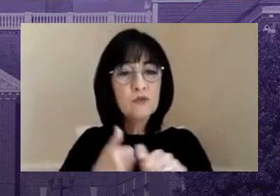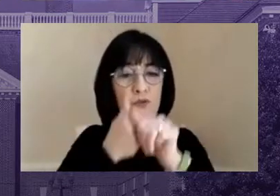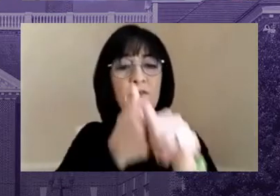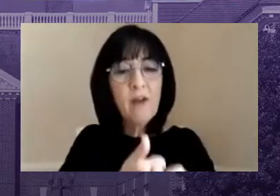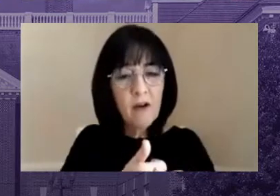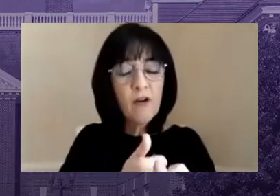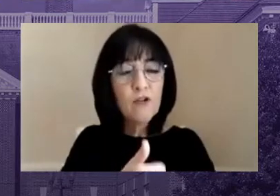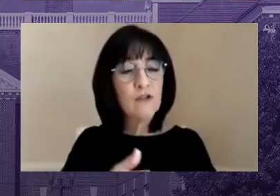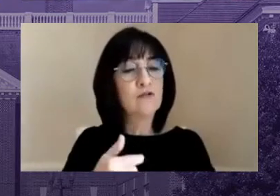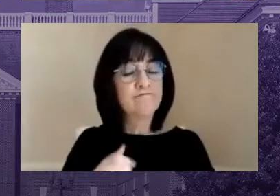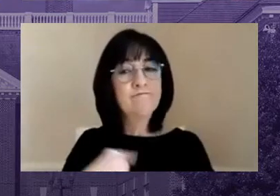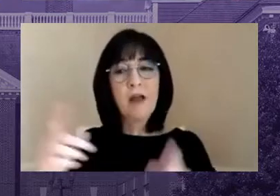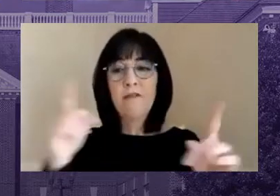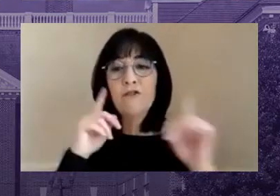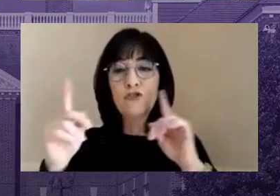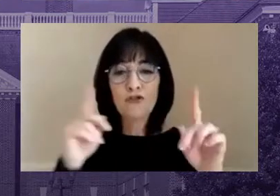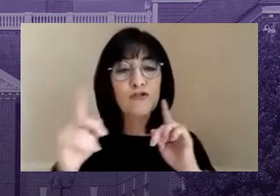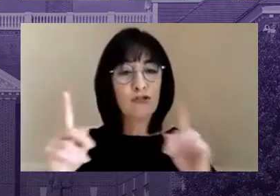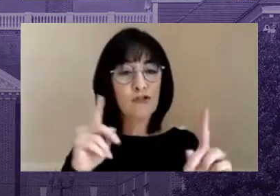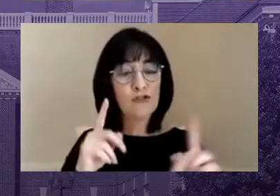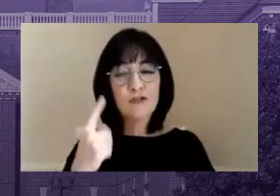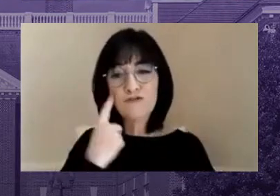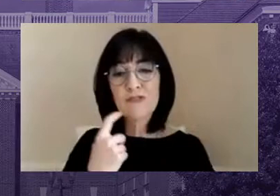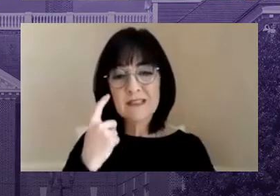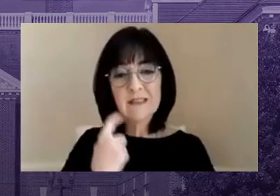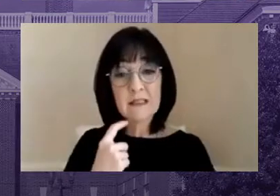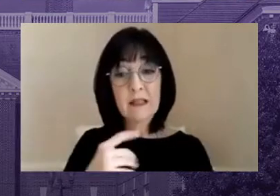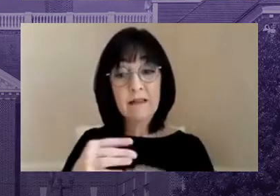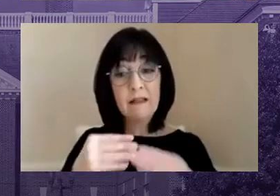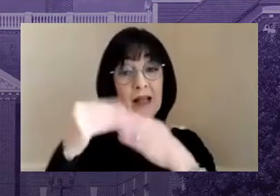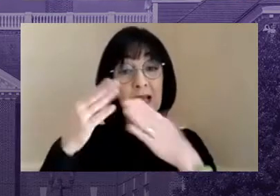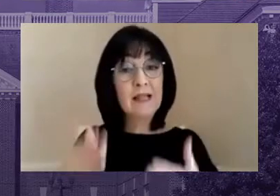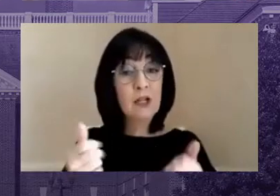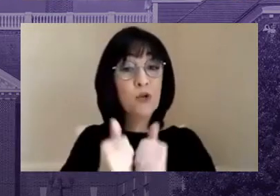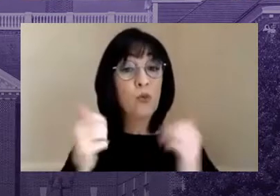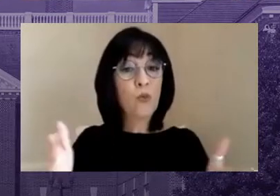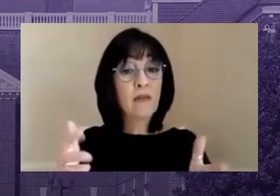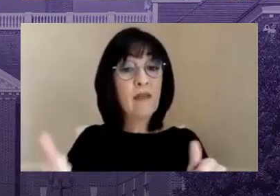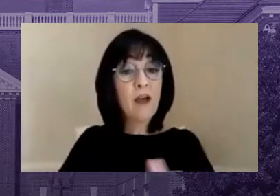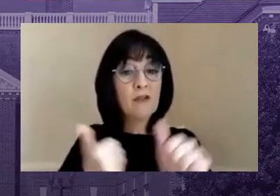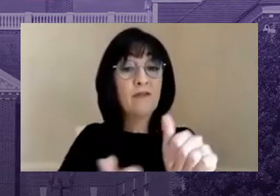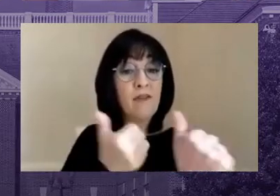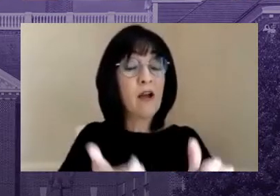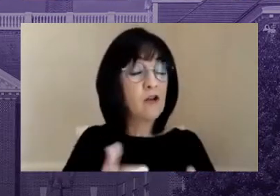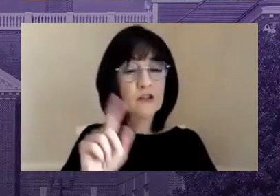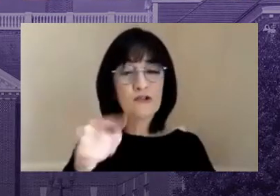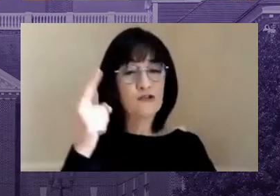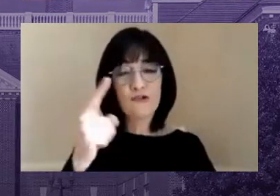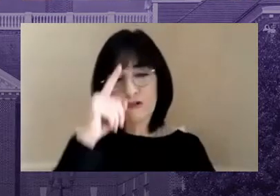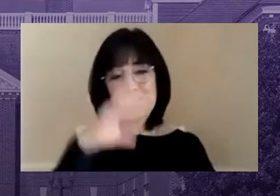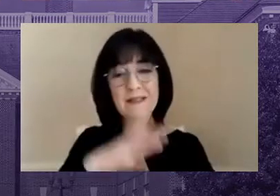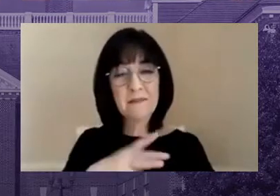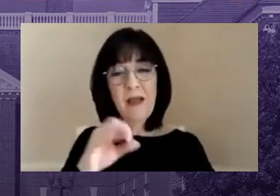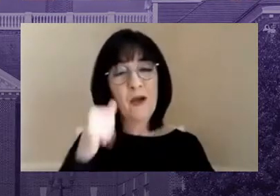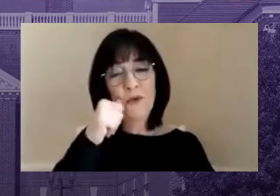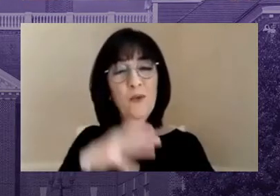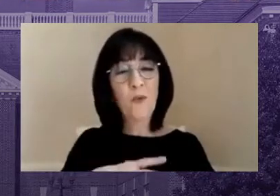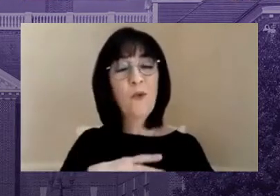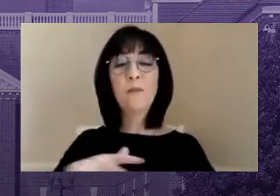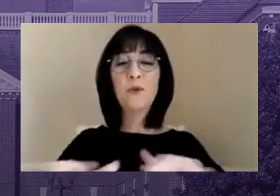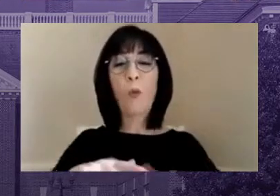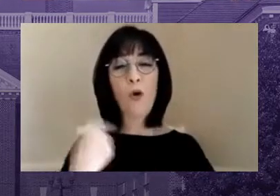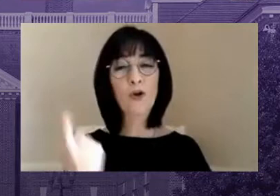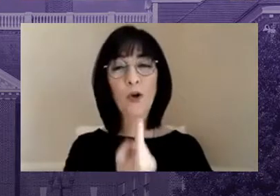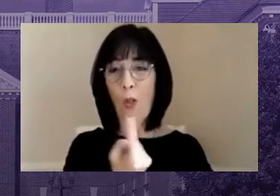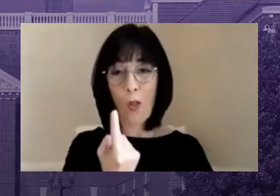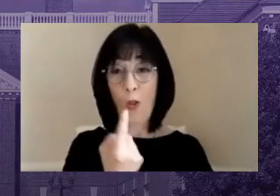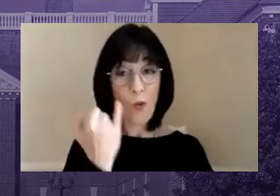recently, that leader without followers is just a man or woman taking a walk. I thought that really